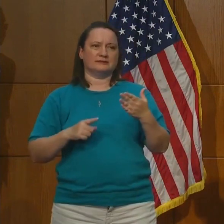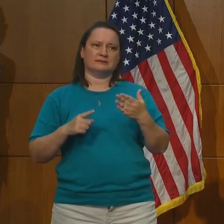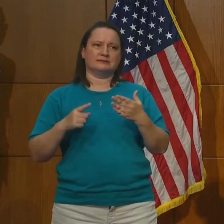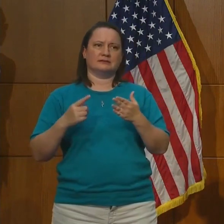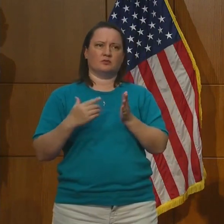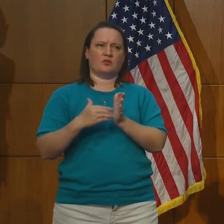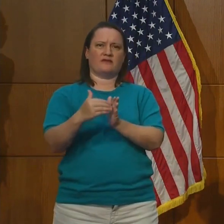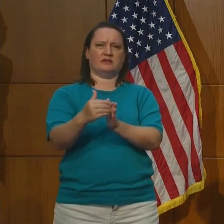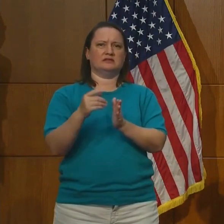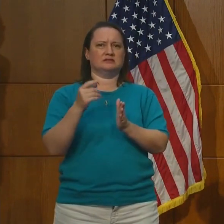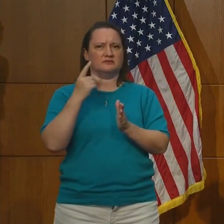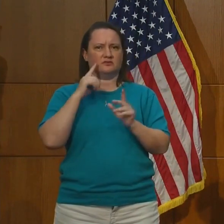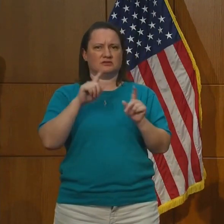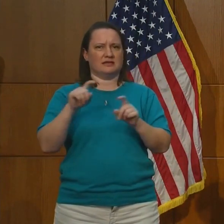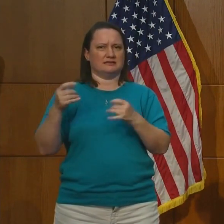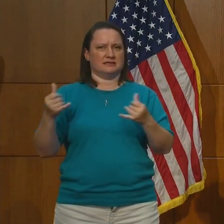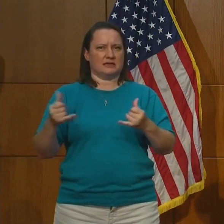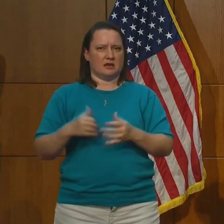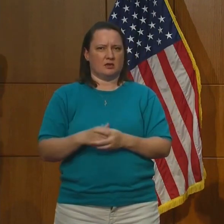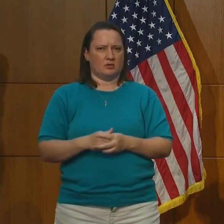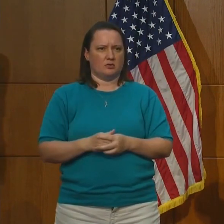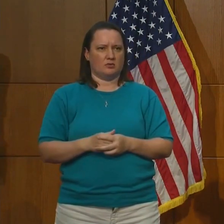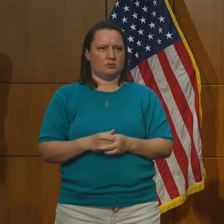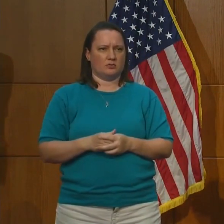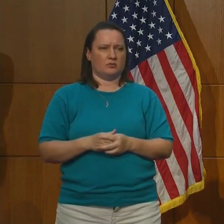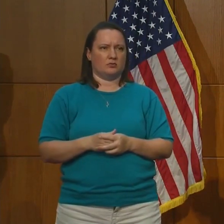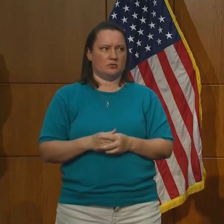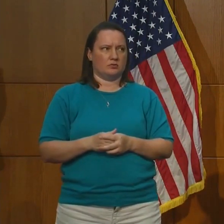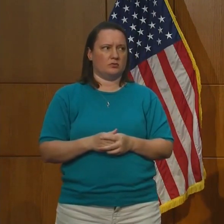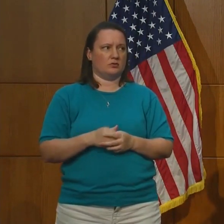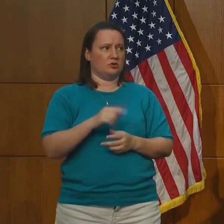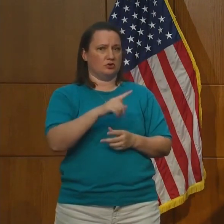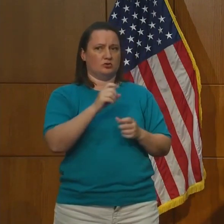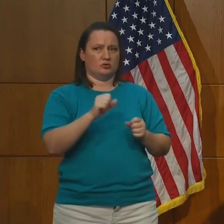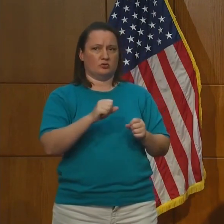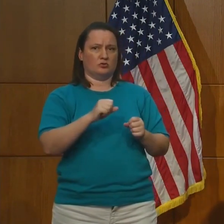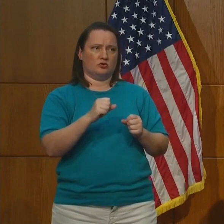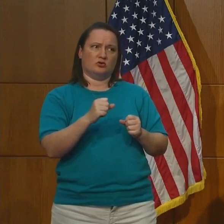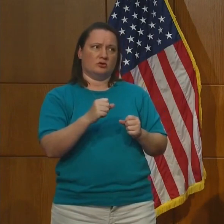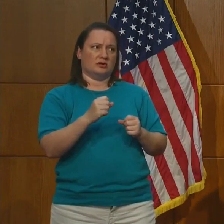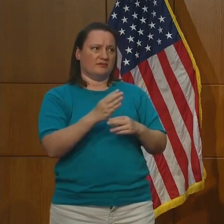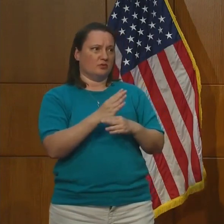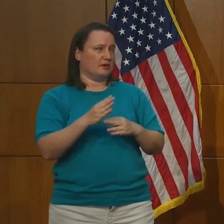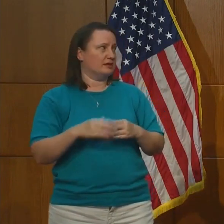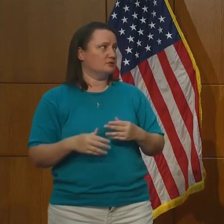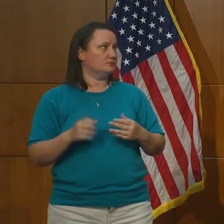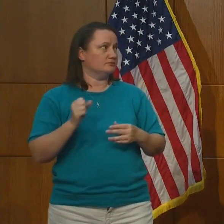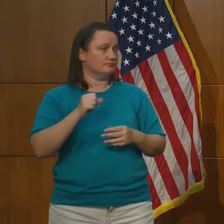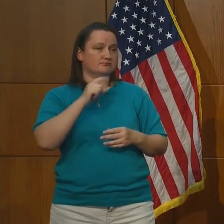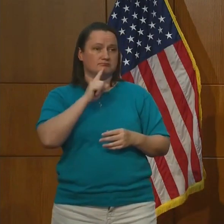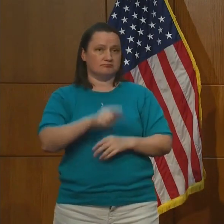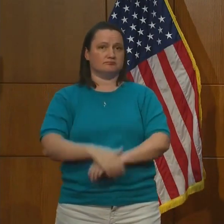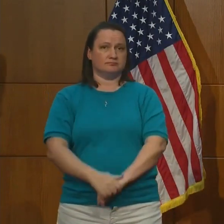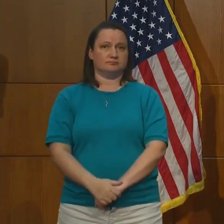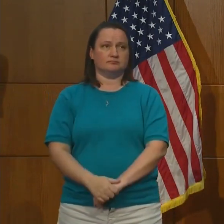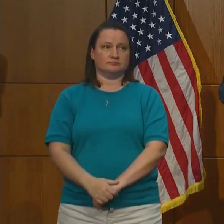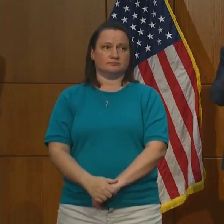RANGE THAT YOU'RE HEARING ABOUT FROM COME. ALSO COVER. GREAT QUESTION THANK YOU DO YOU KNOW